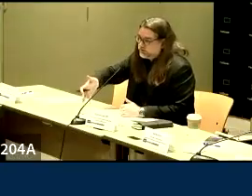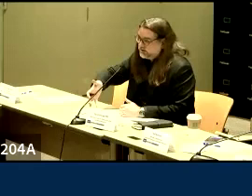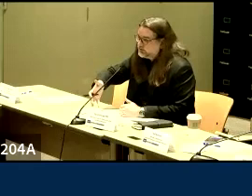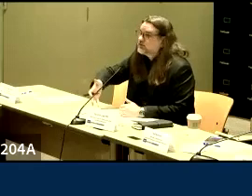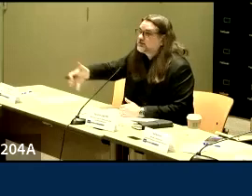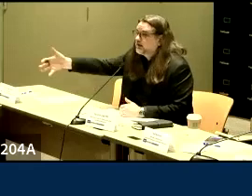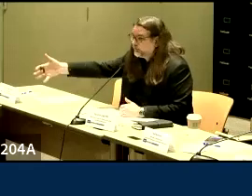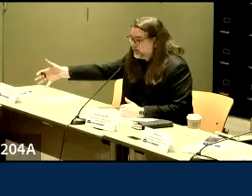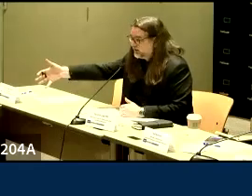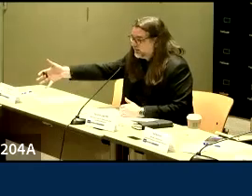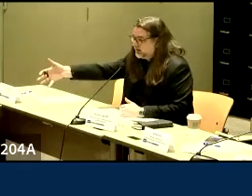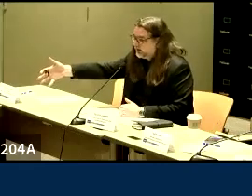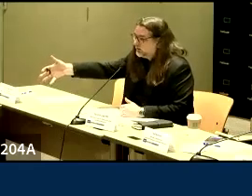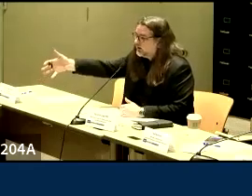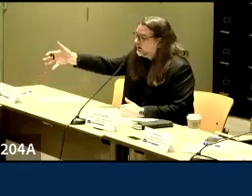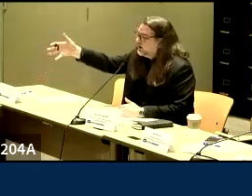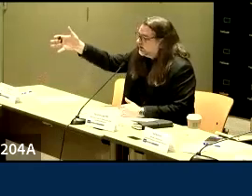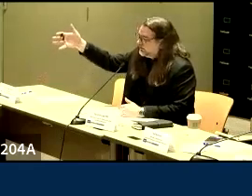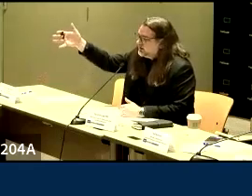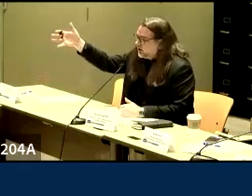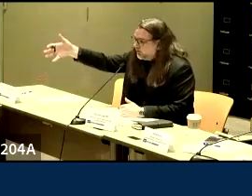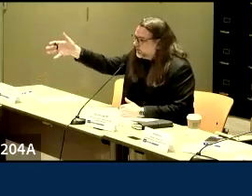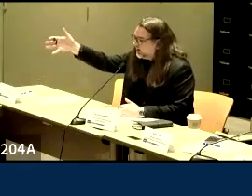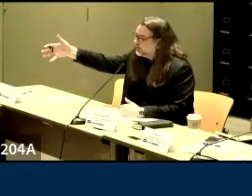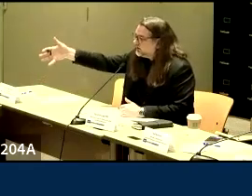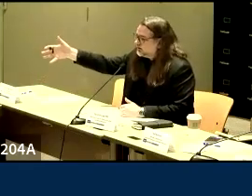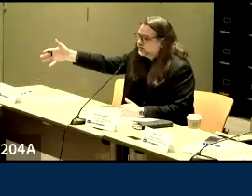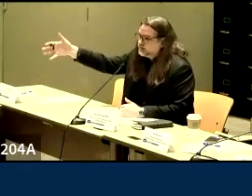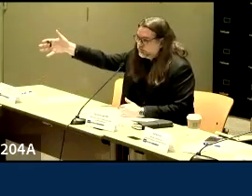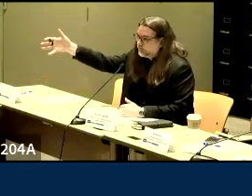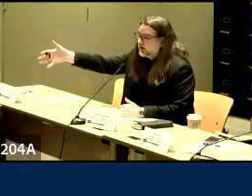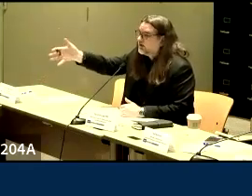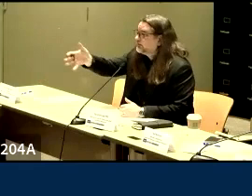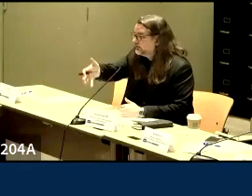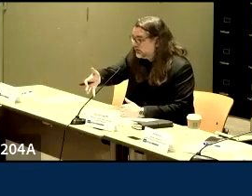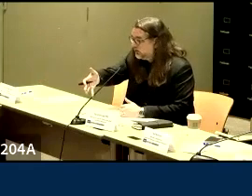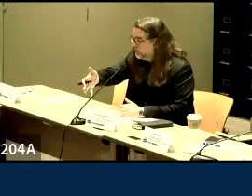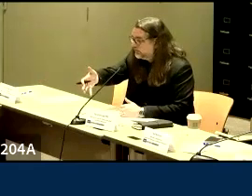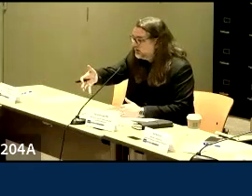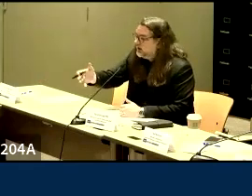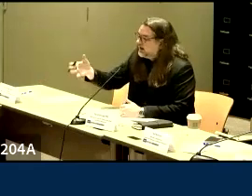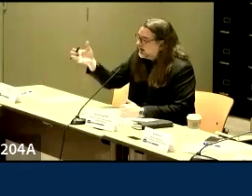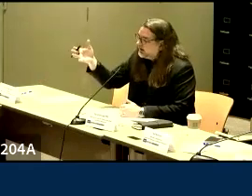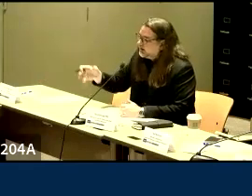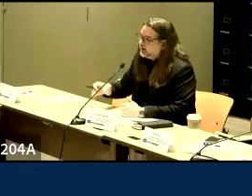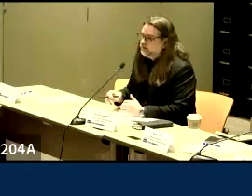It was just accelerated by the pandemic where healthcare delivery is moving from the hospital to the home.